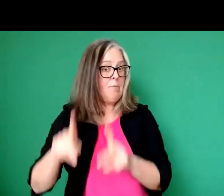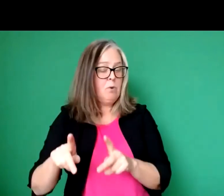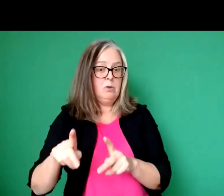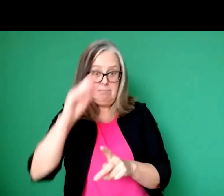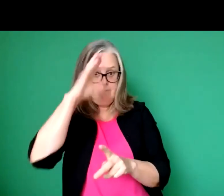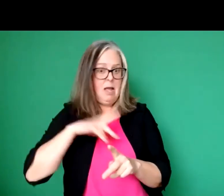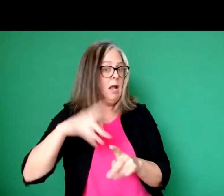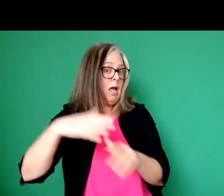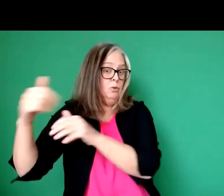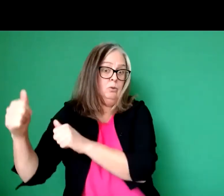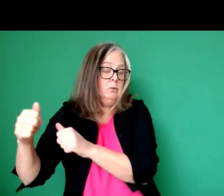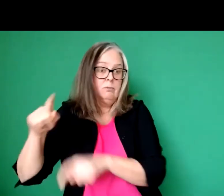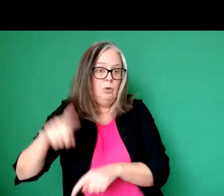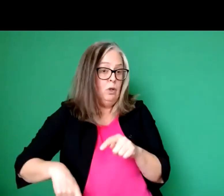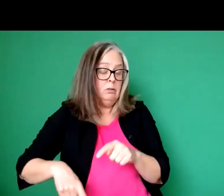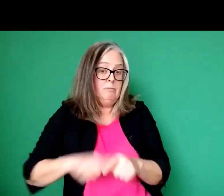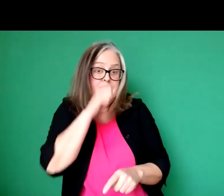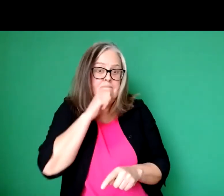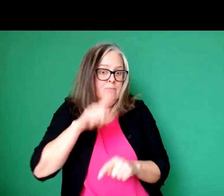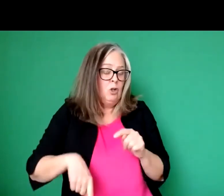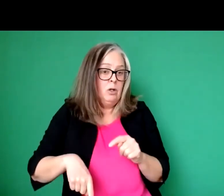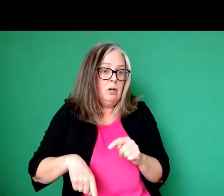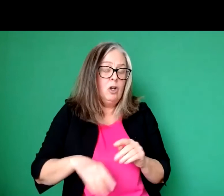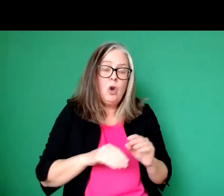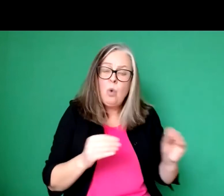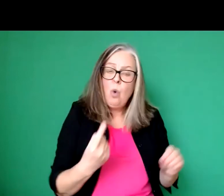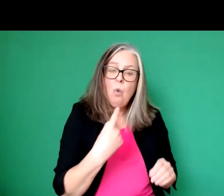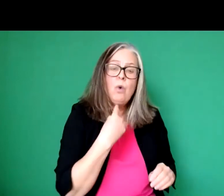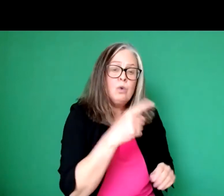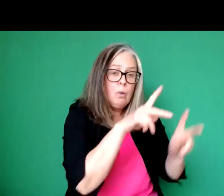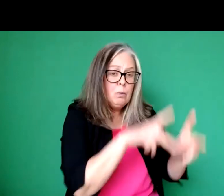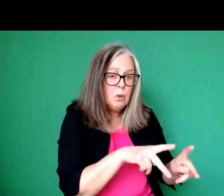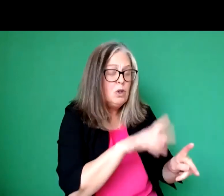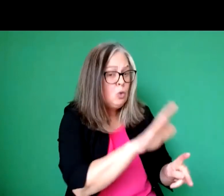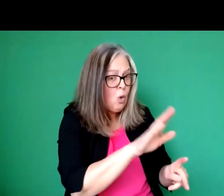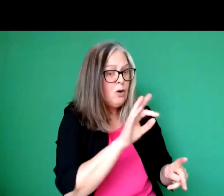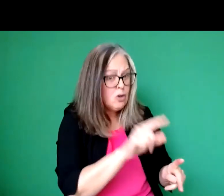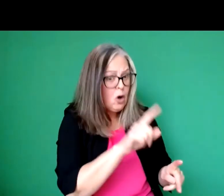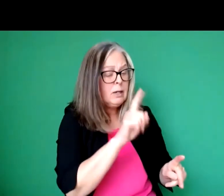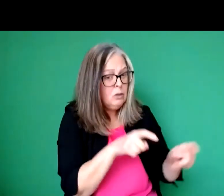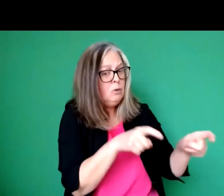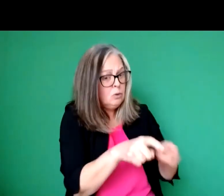because no one was telling that person to get that dog under control or get it out